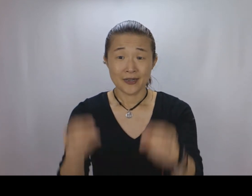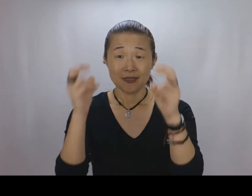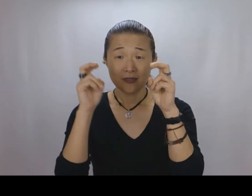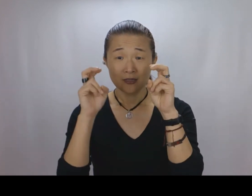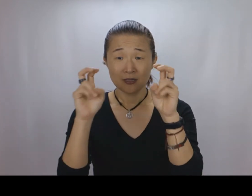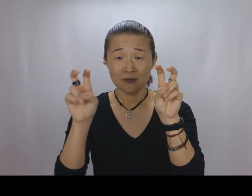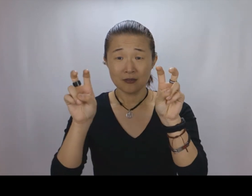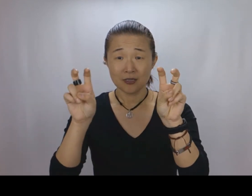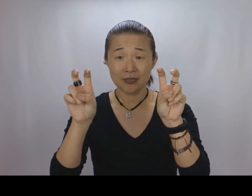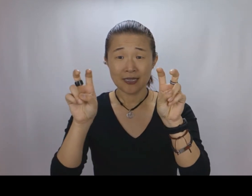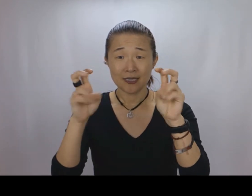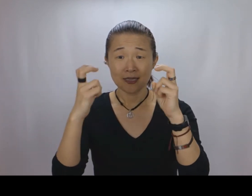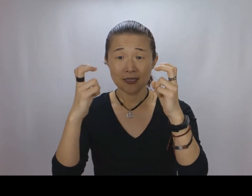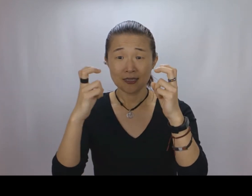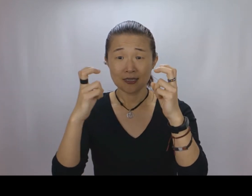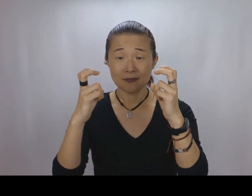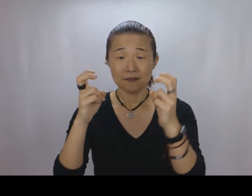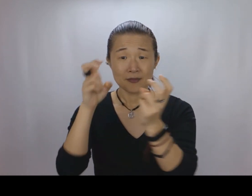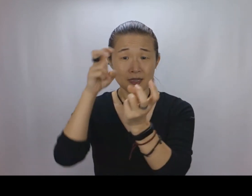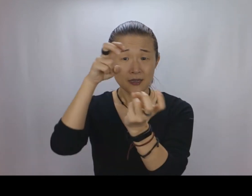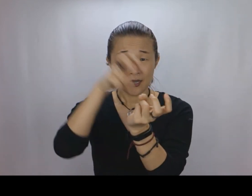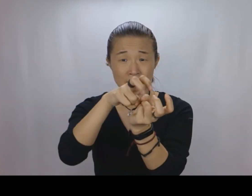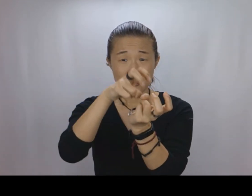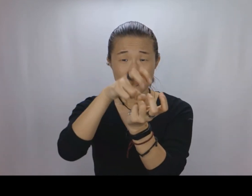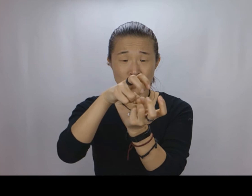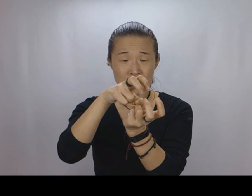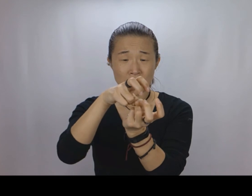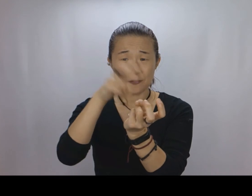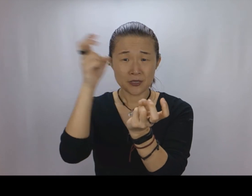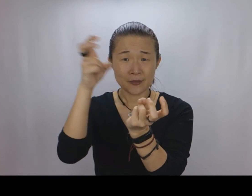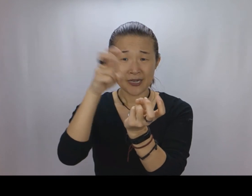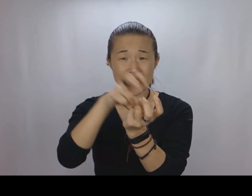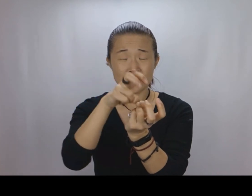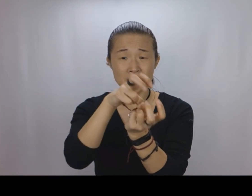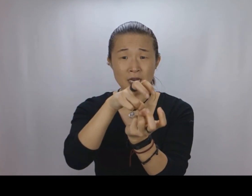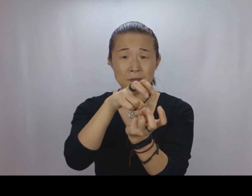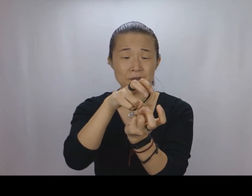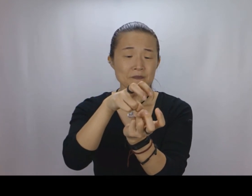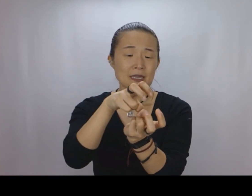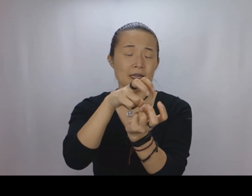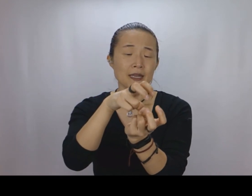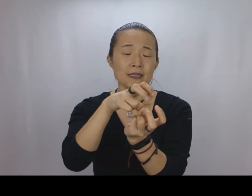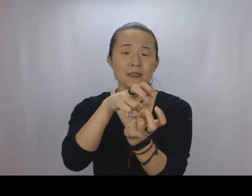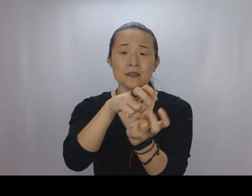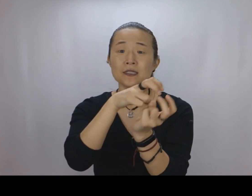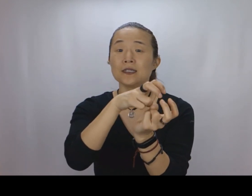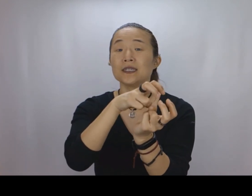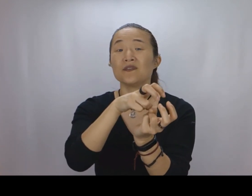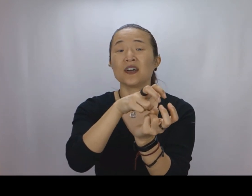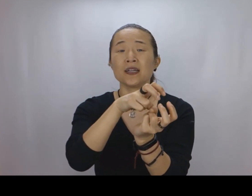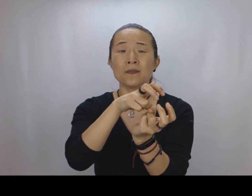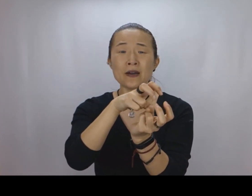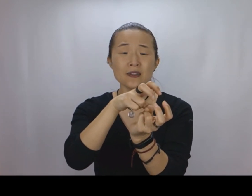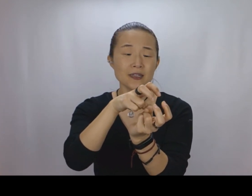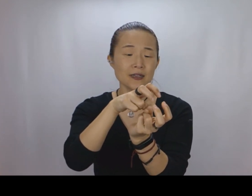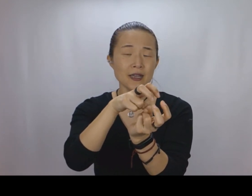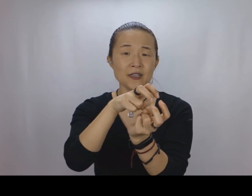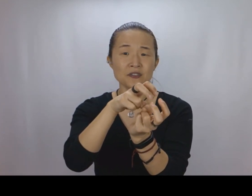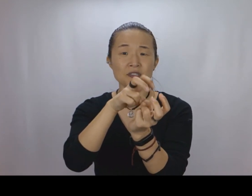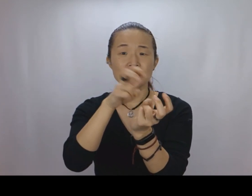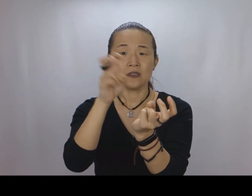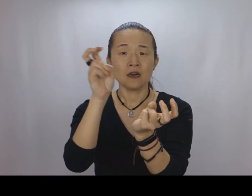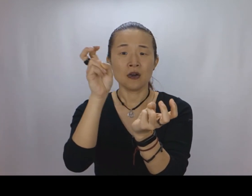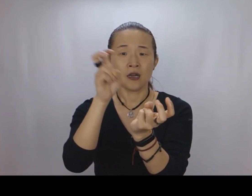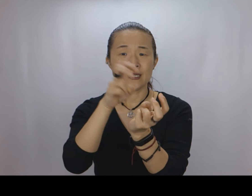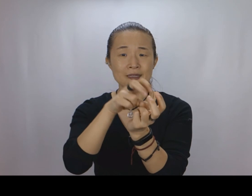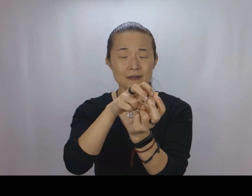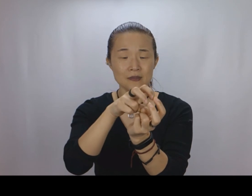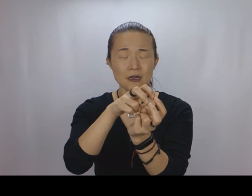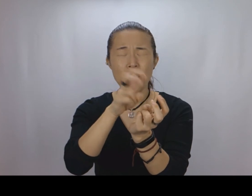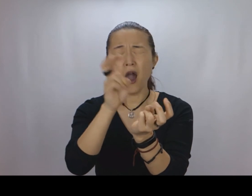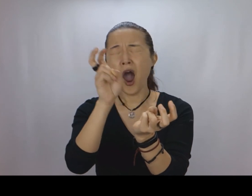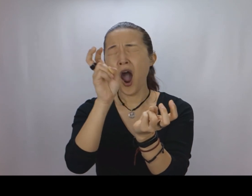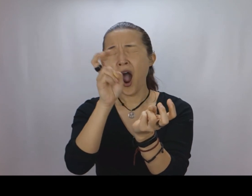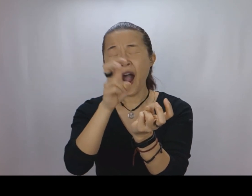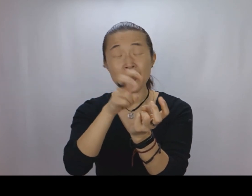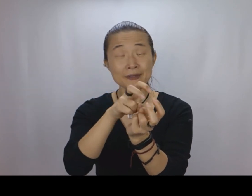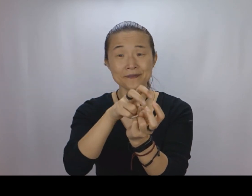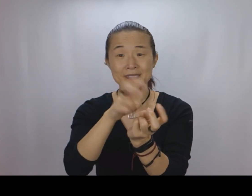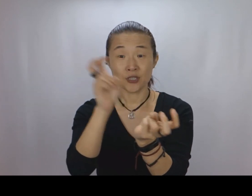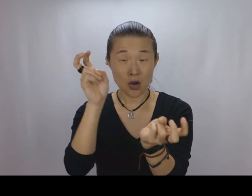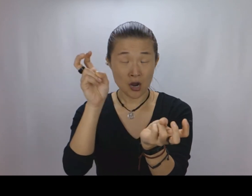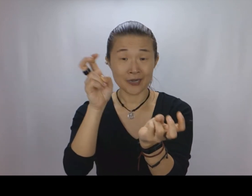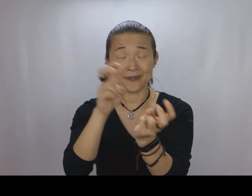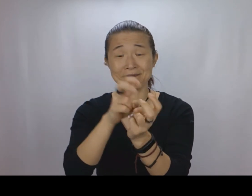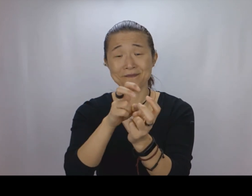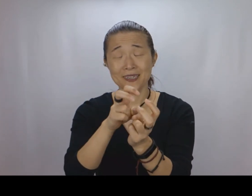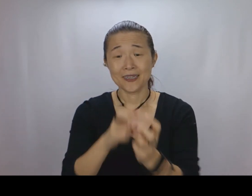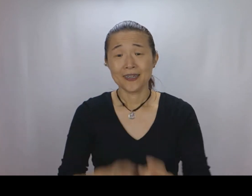So, two hands like this and they go on top, dominant hand on top, and so this is signifying the mouth and you just yawn.Yawn.